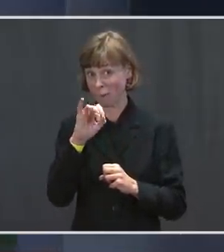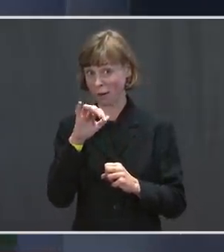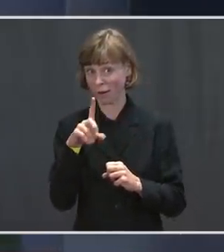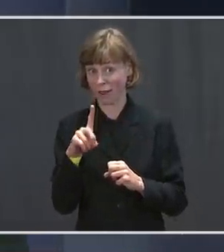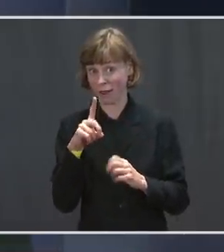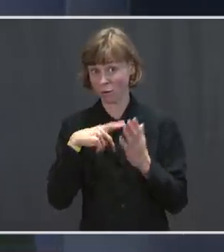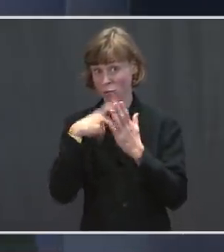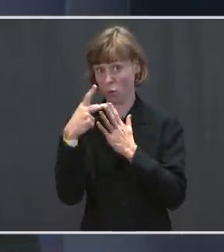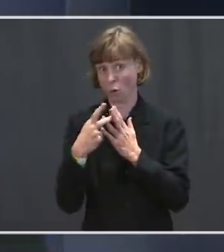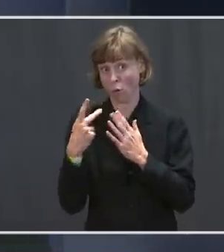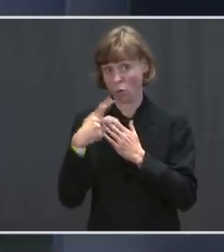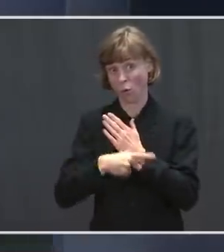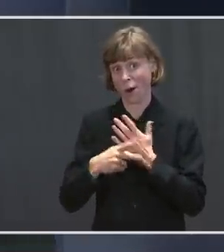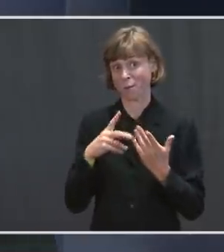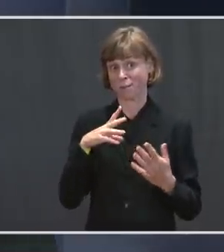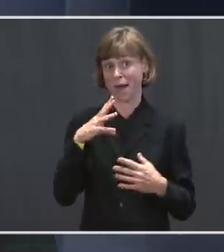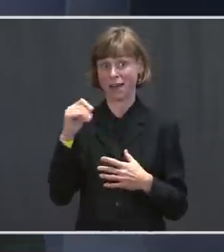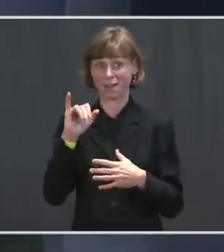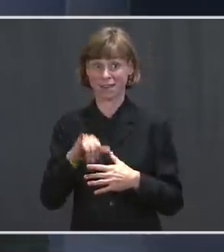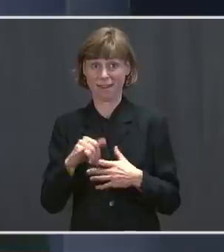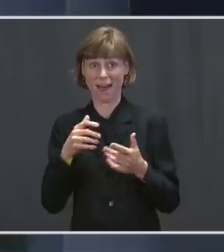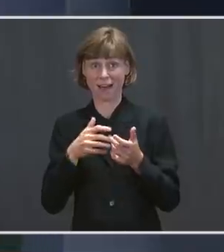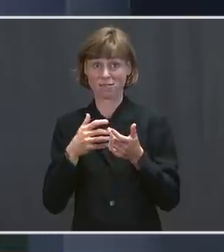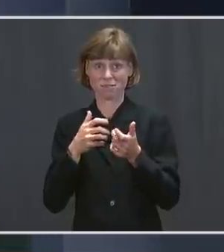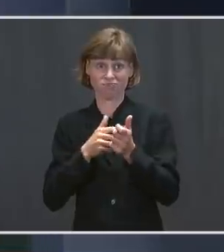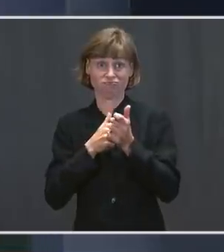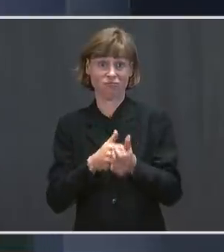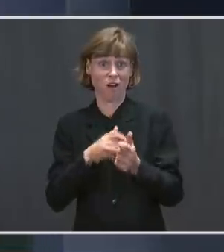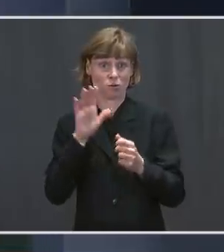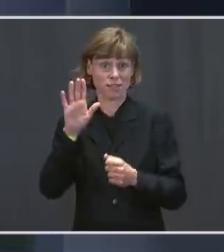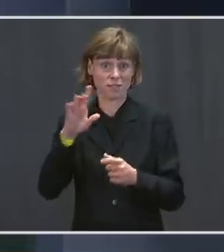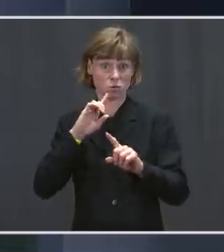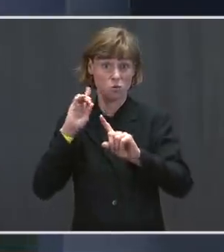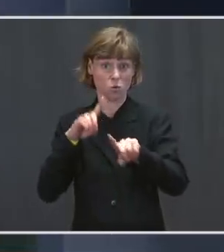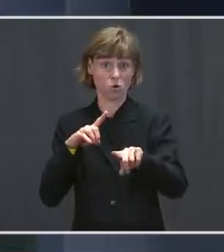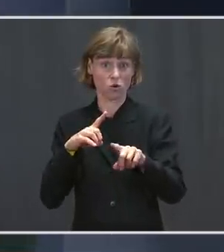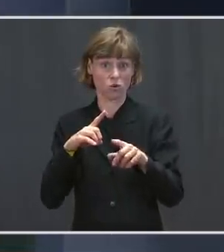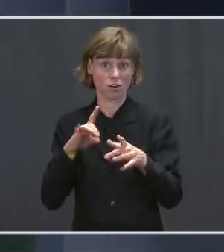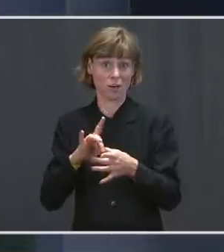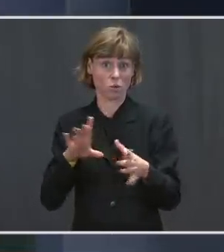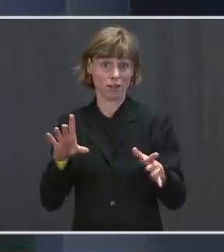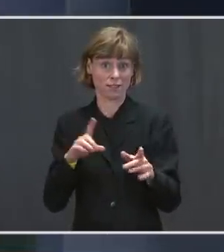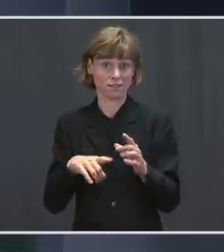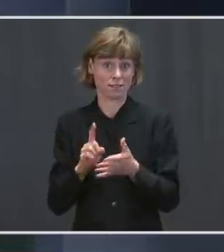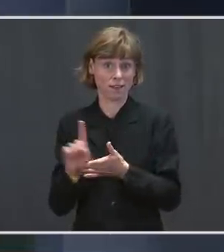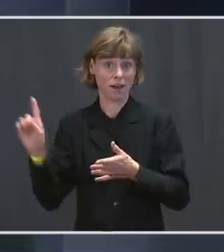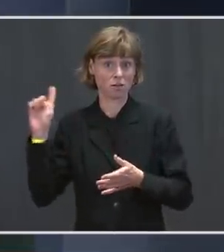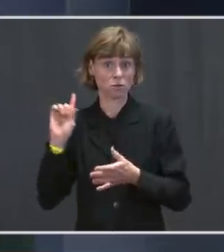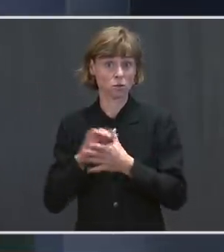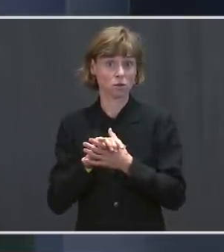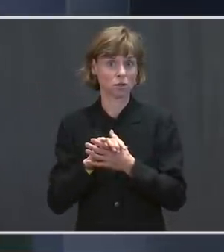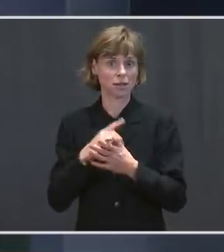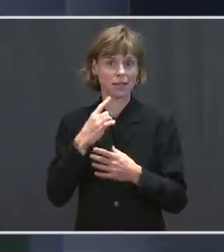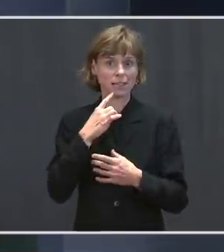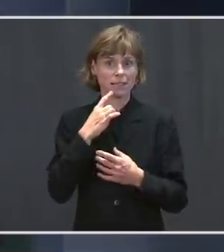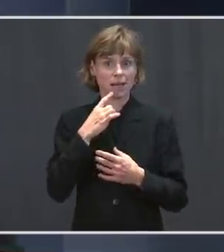order we released last week. Go ahead, Katie. The Press: Thanks Jen. I know you said that you will not talk about Marjorie Taylor Greene in the briefing room,